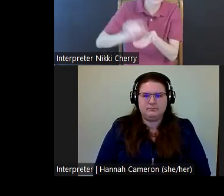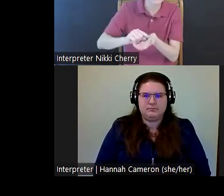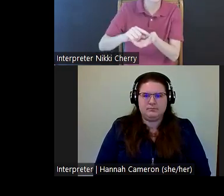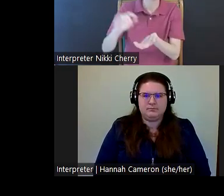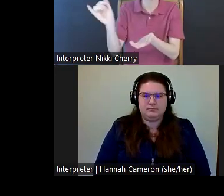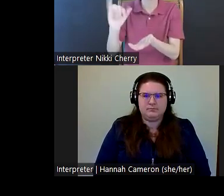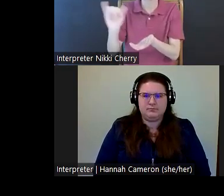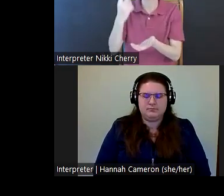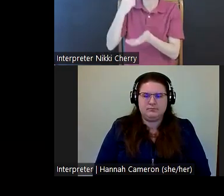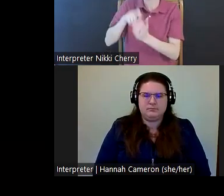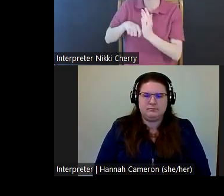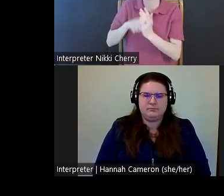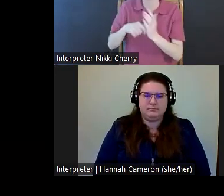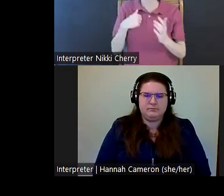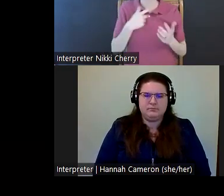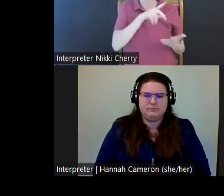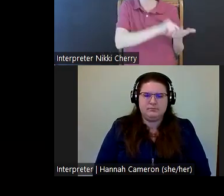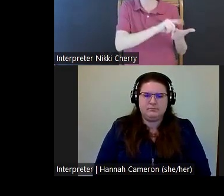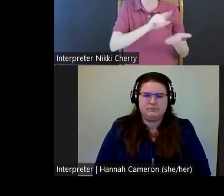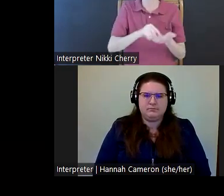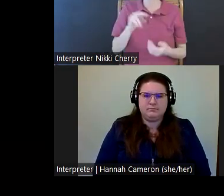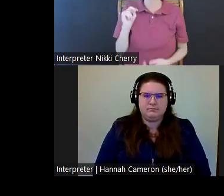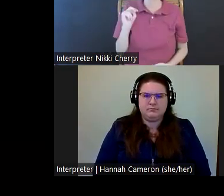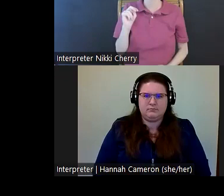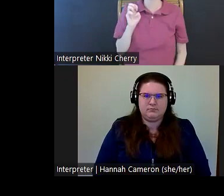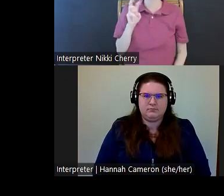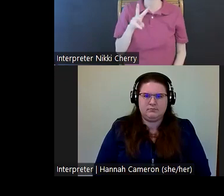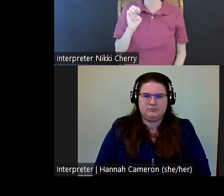I've published in the New England Journal and in jamama uh so if you really want to get someone's